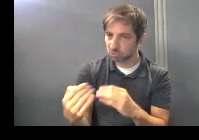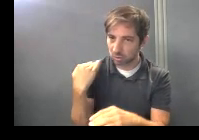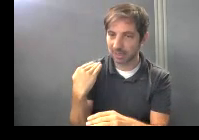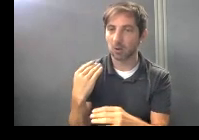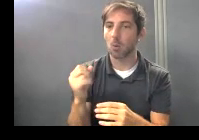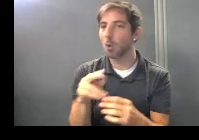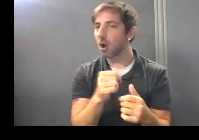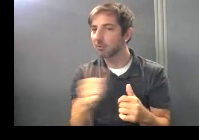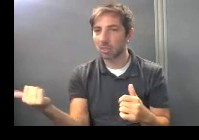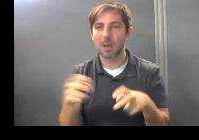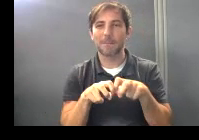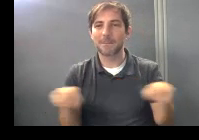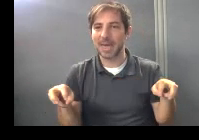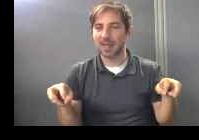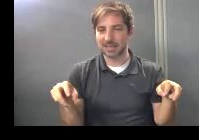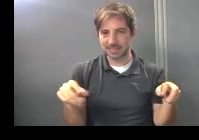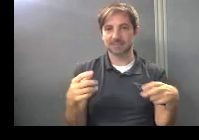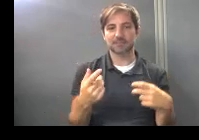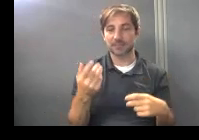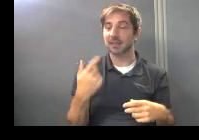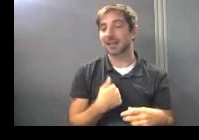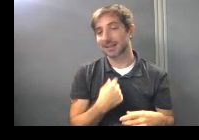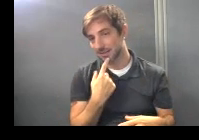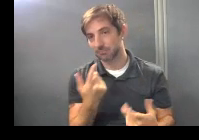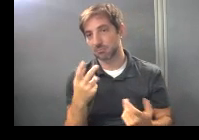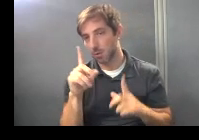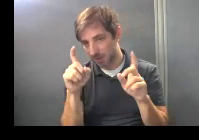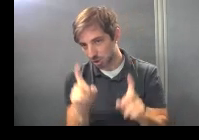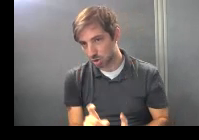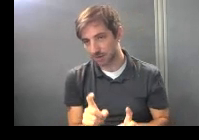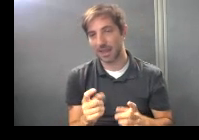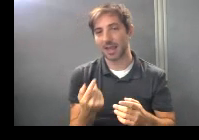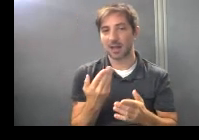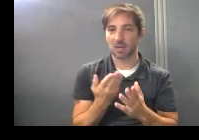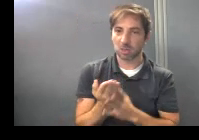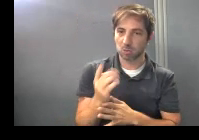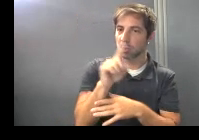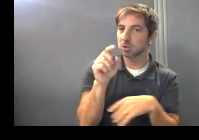I MENTIONED EARLIER, YOU ARE GOING TO RECEIVE A SURVEY ABOUT THE SEMINAR THROUGH ZOOM AND